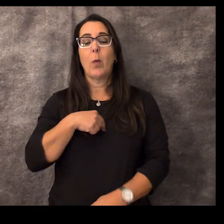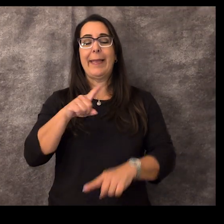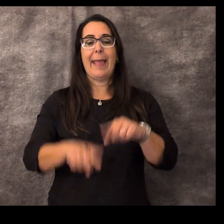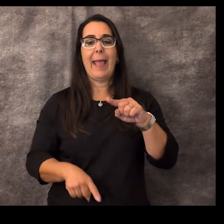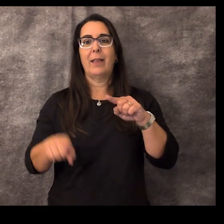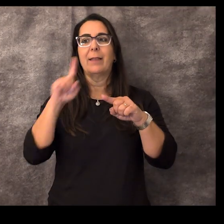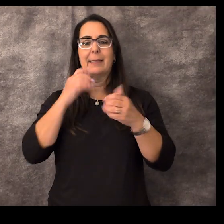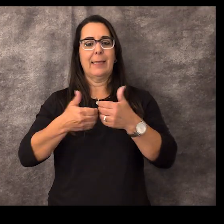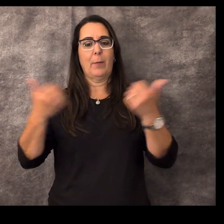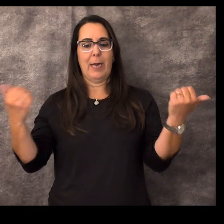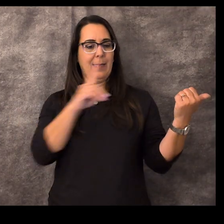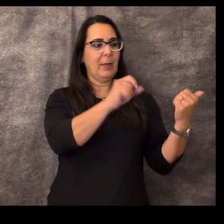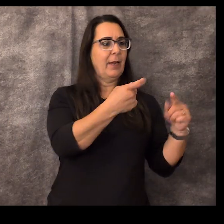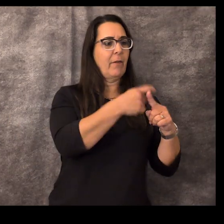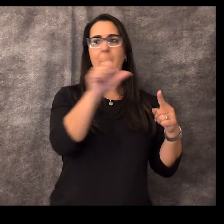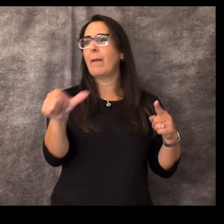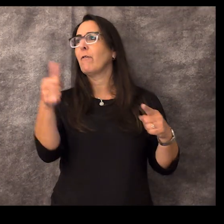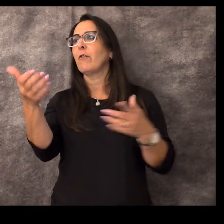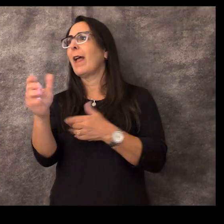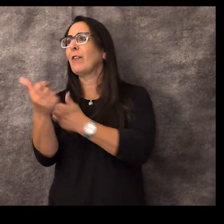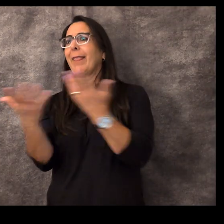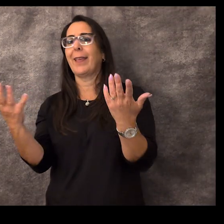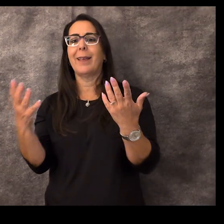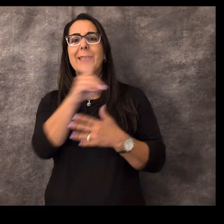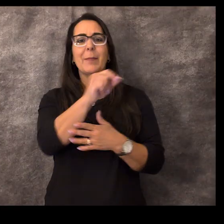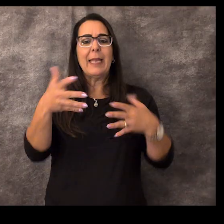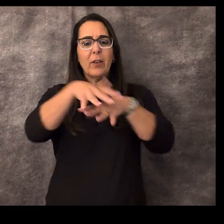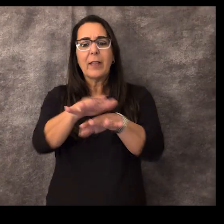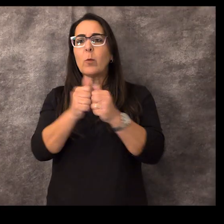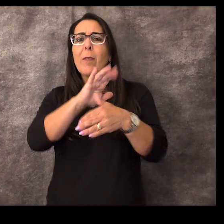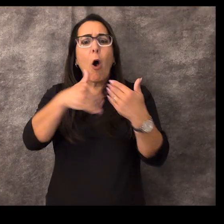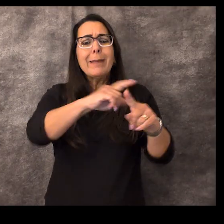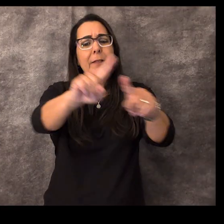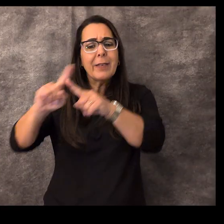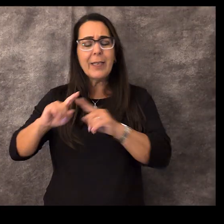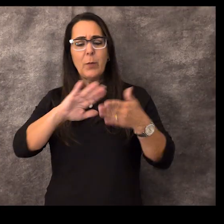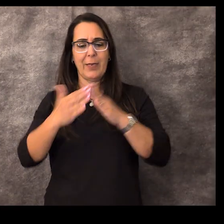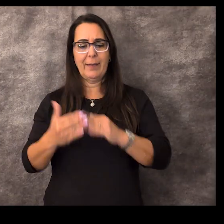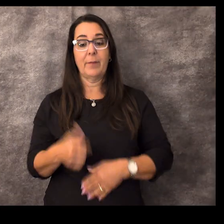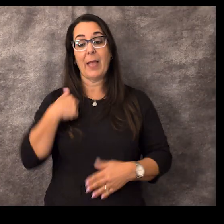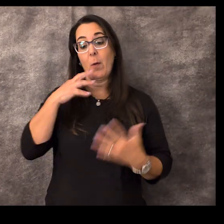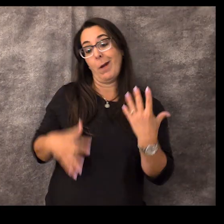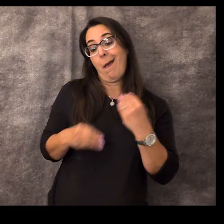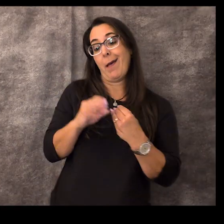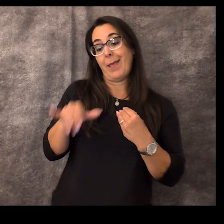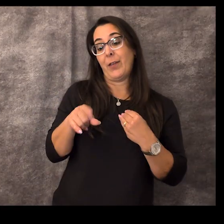Again, like I said, you know, disability intersects with all of our communities. (Tremmel Watson) I would add that, you know, one thing I learned